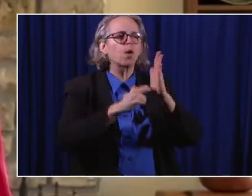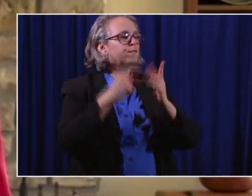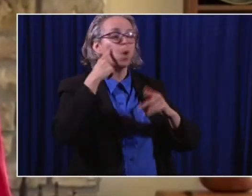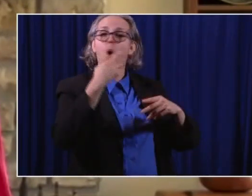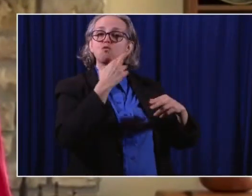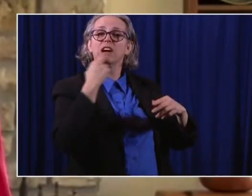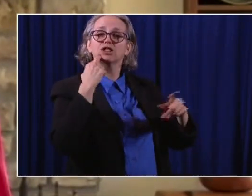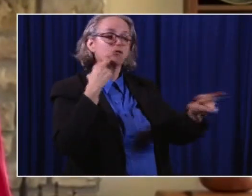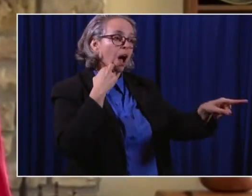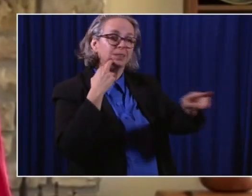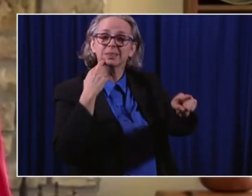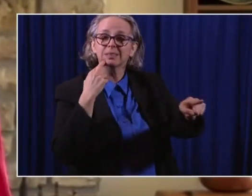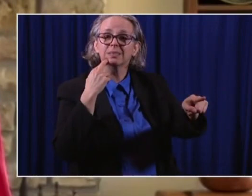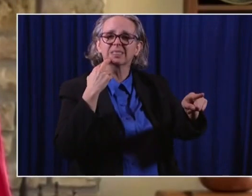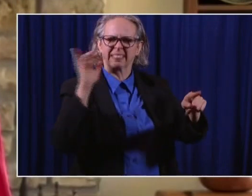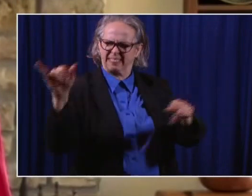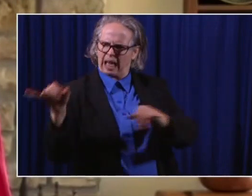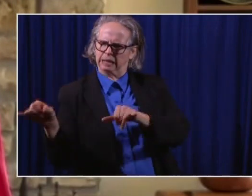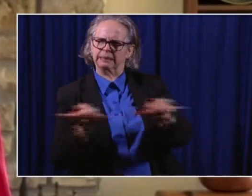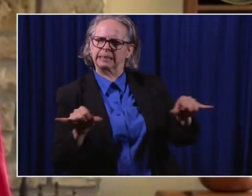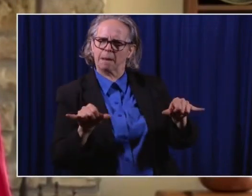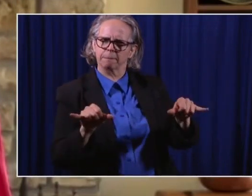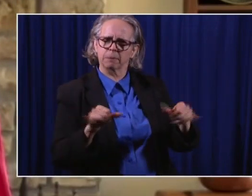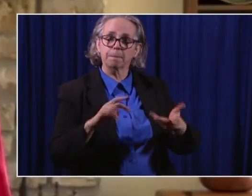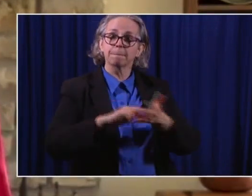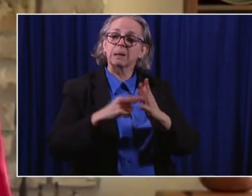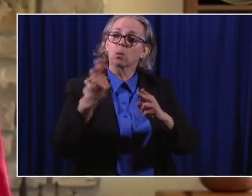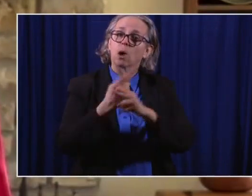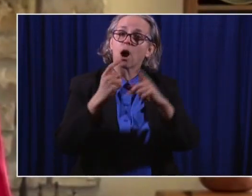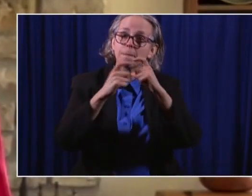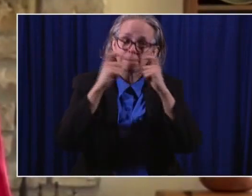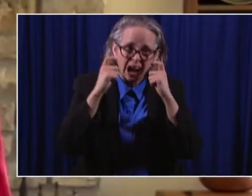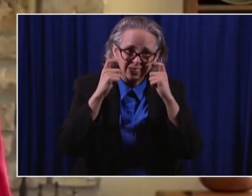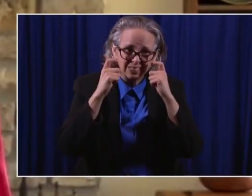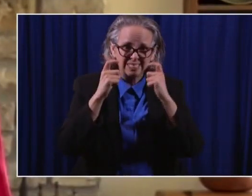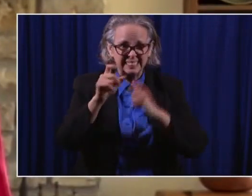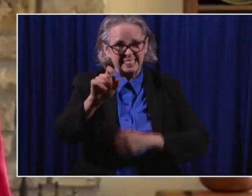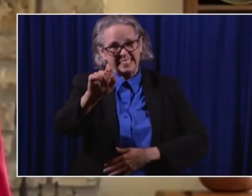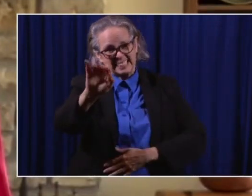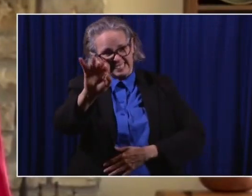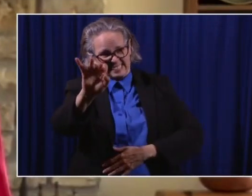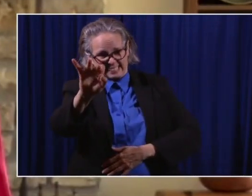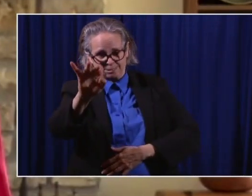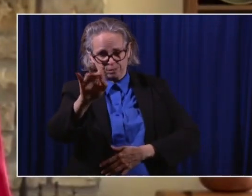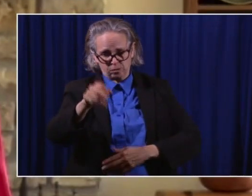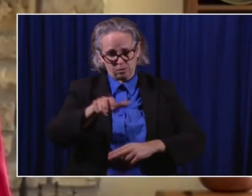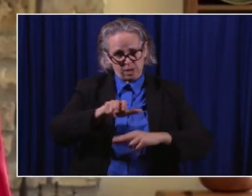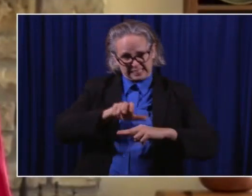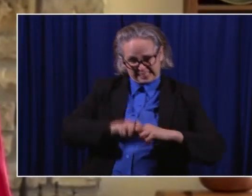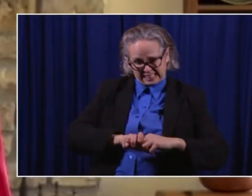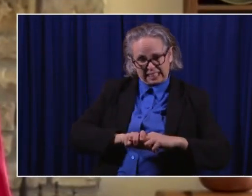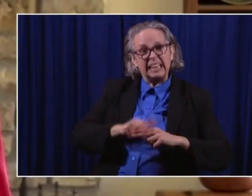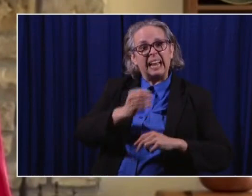RESTAURANT PROTOCOL. A FEW ADDITIONAL TWEAKS BUT BASICALLY PEOPLE NEED TO WEAR